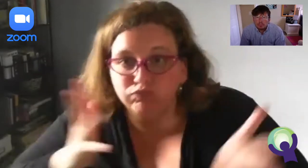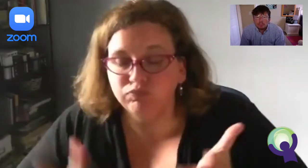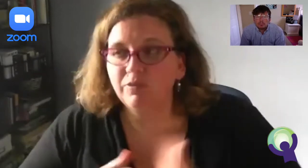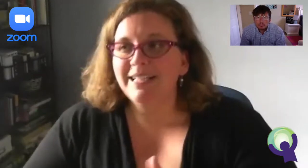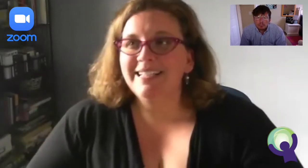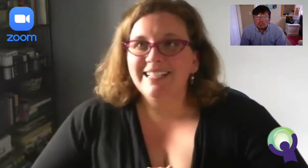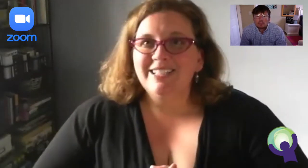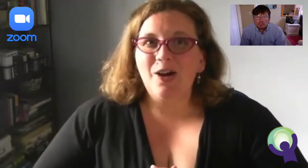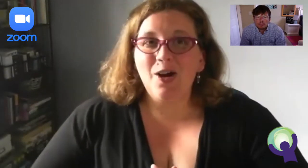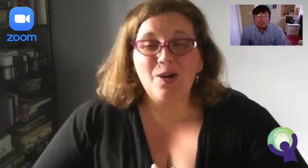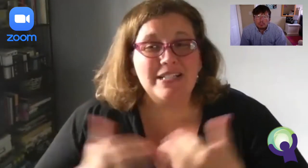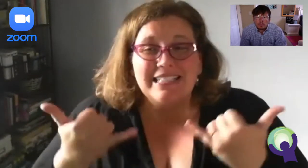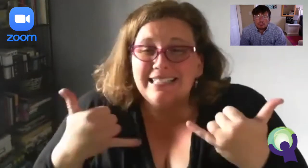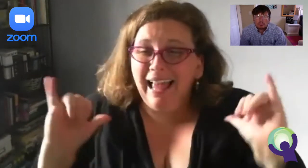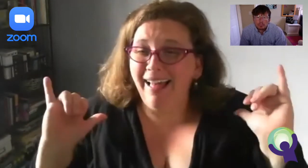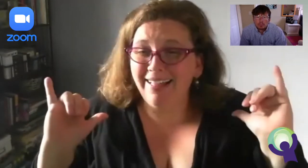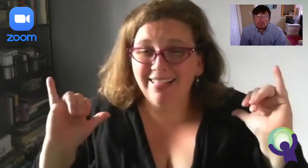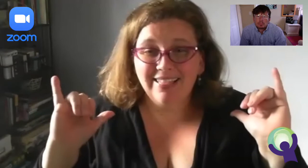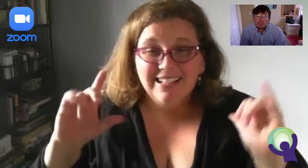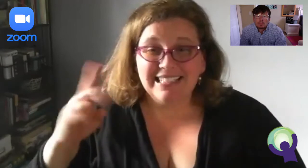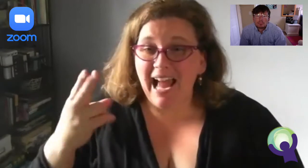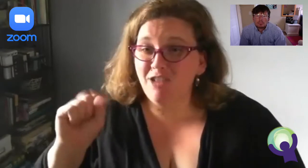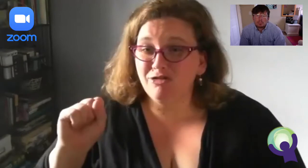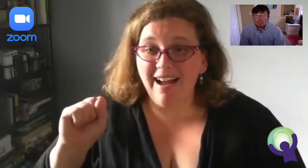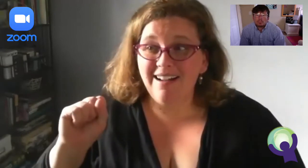how to communicate with somebody by using gestures or writing back and forth